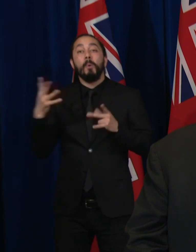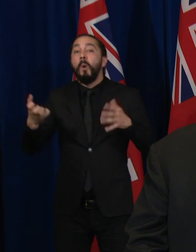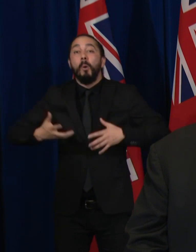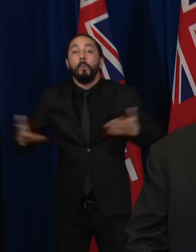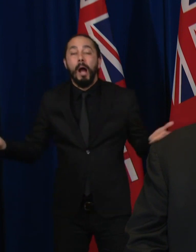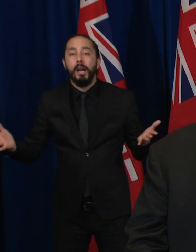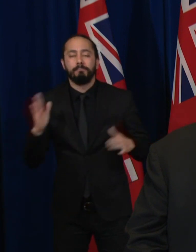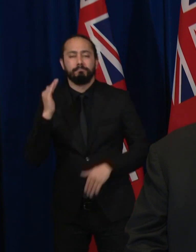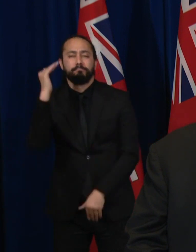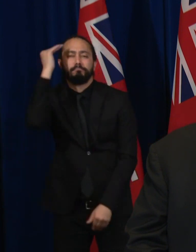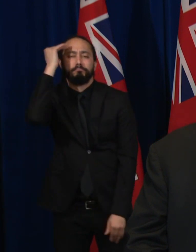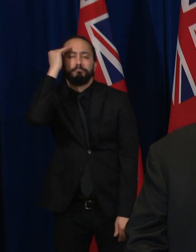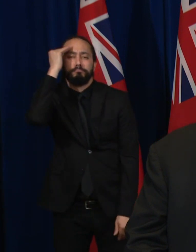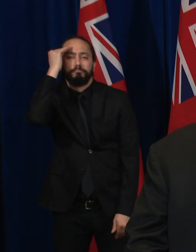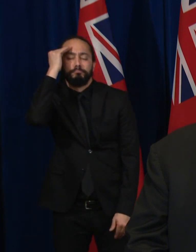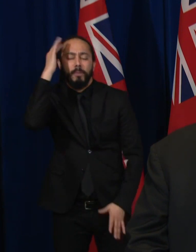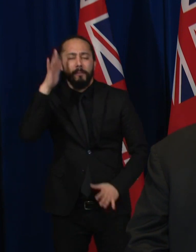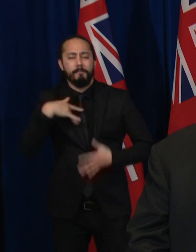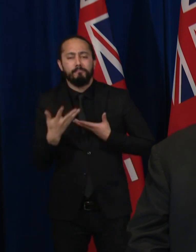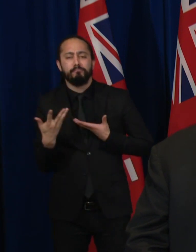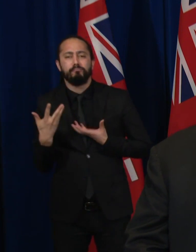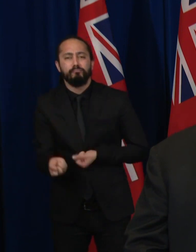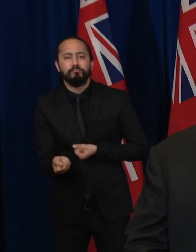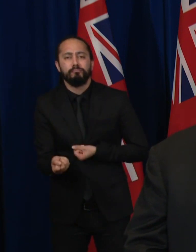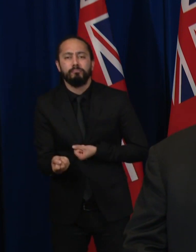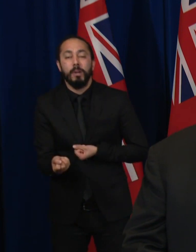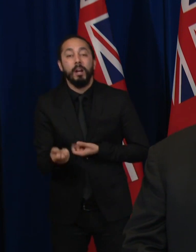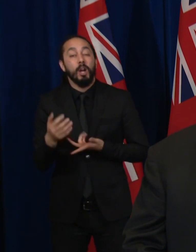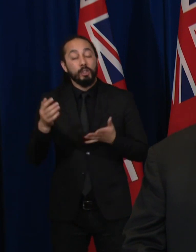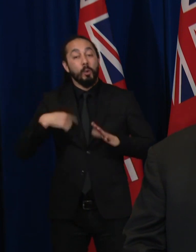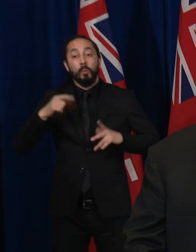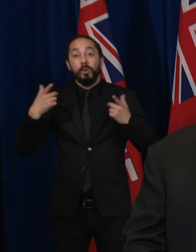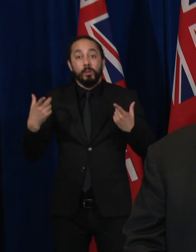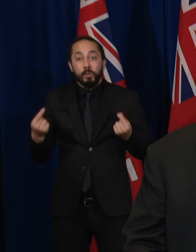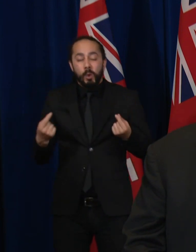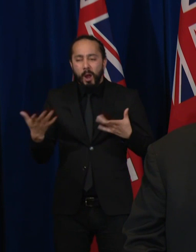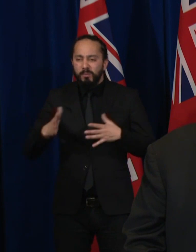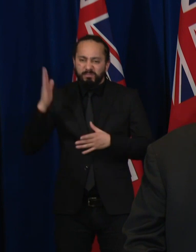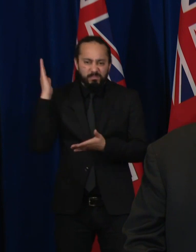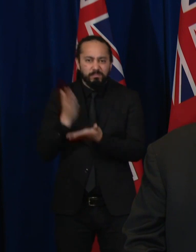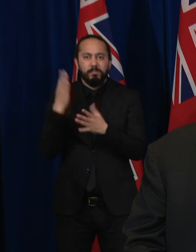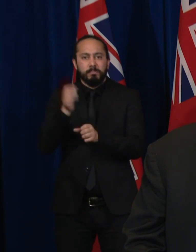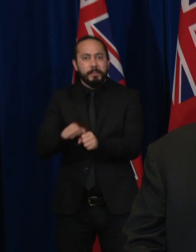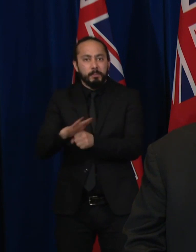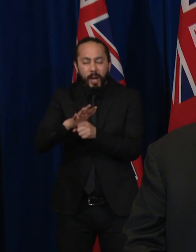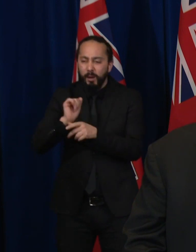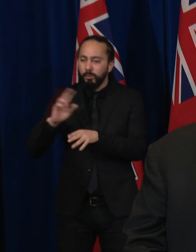sure we stop this spread, using every technology, every tool we have to make